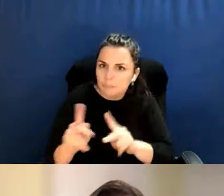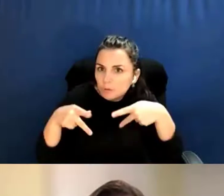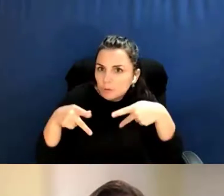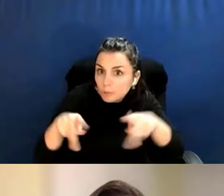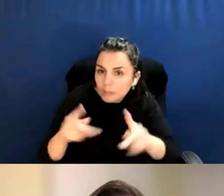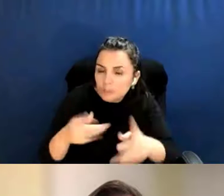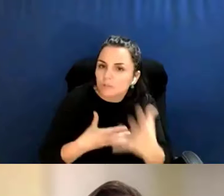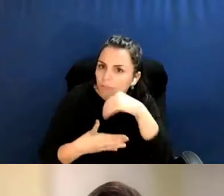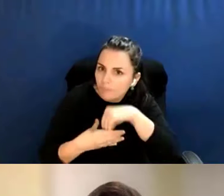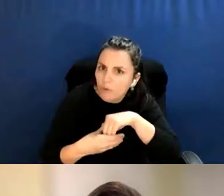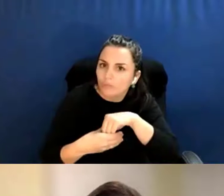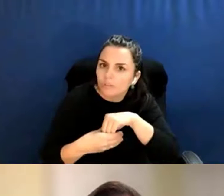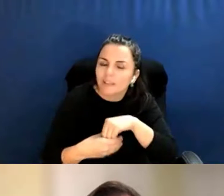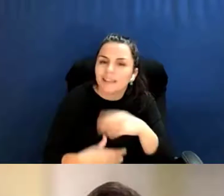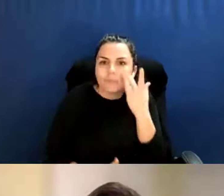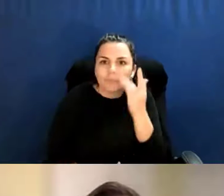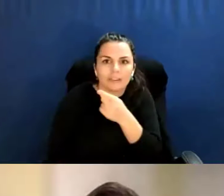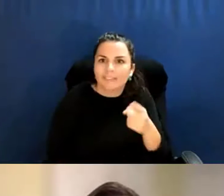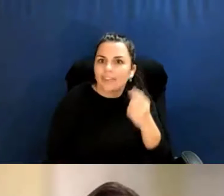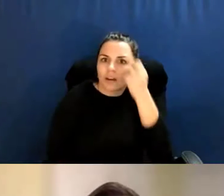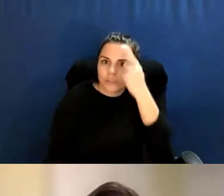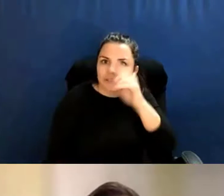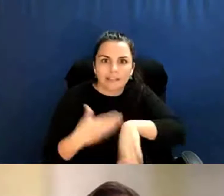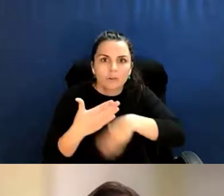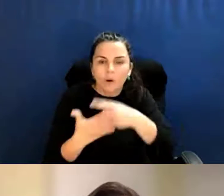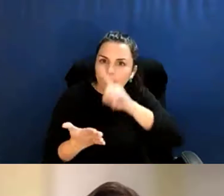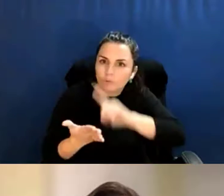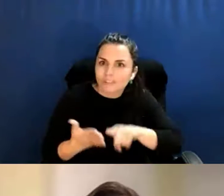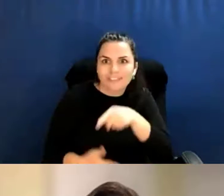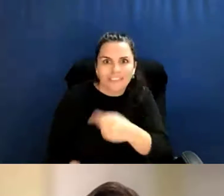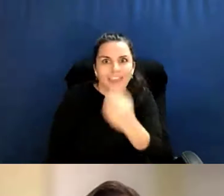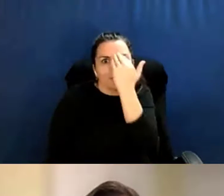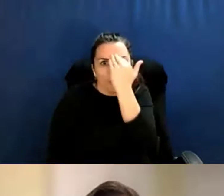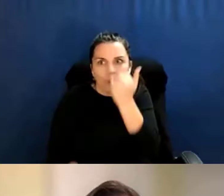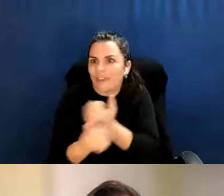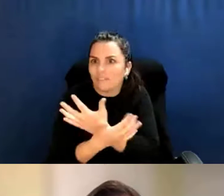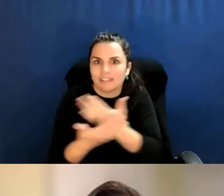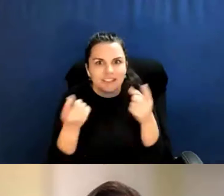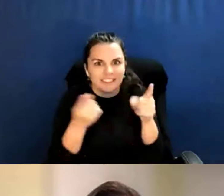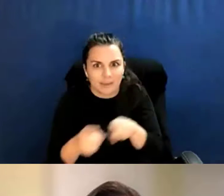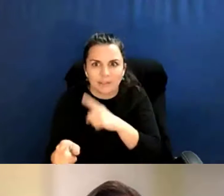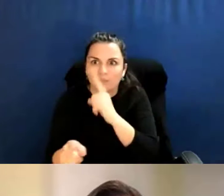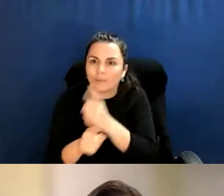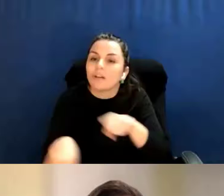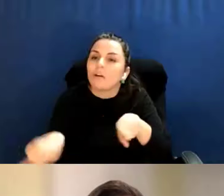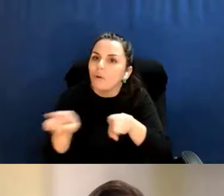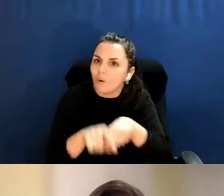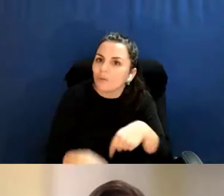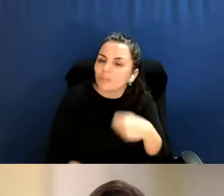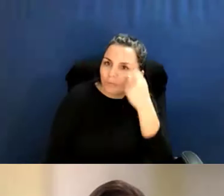because they understand the entire research. They understand the clinical implications and everything. But at the same time, right?